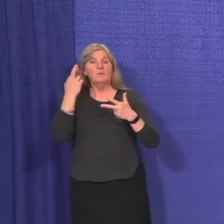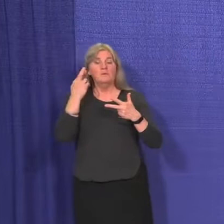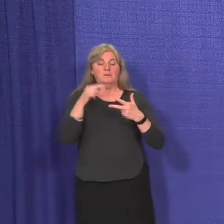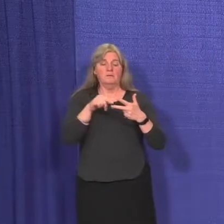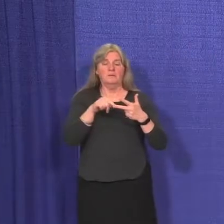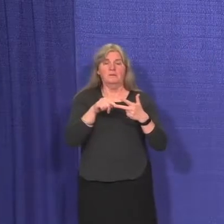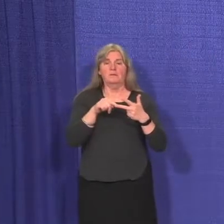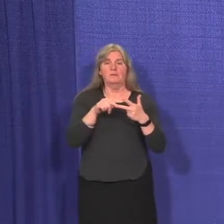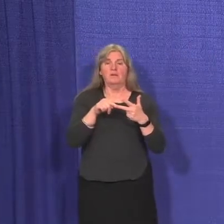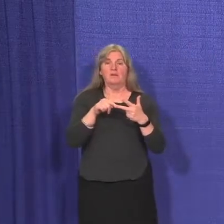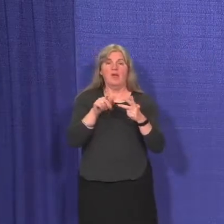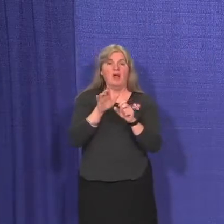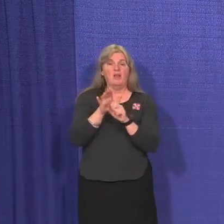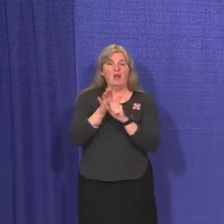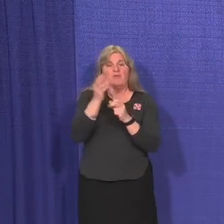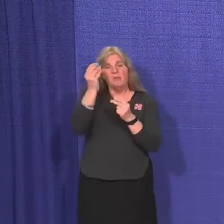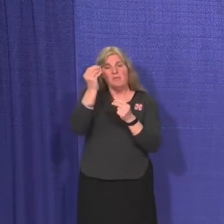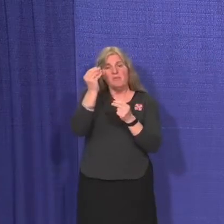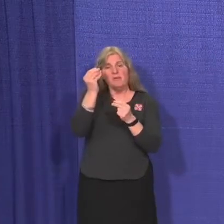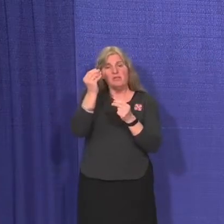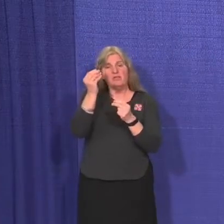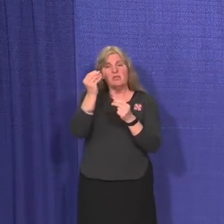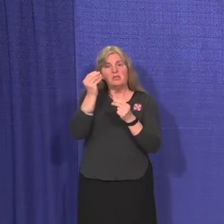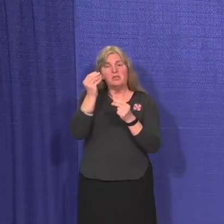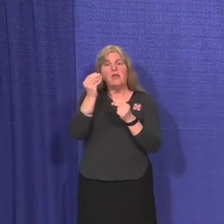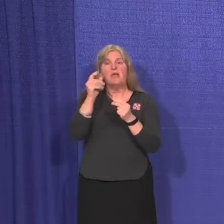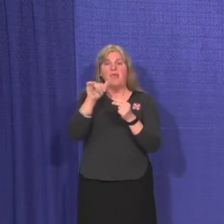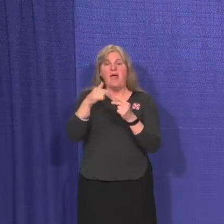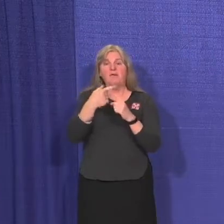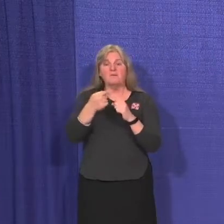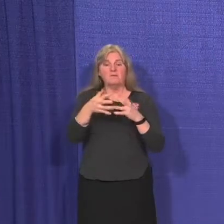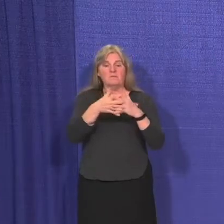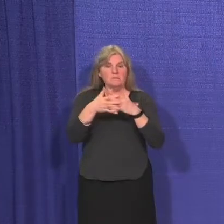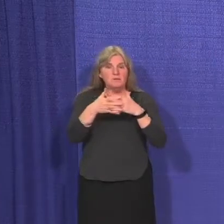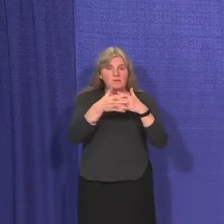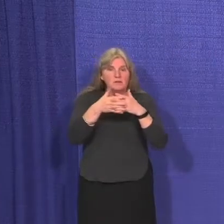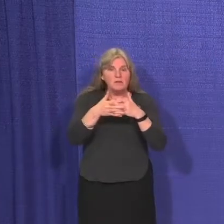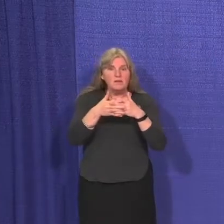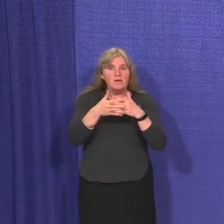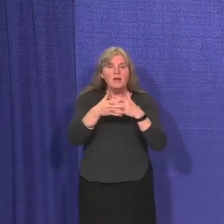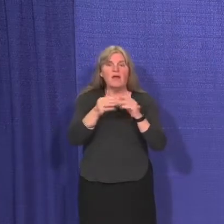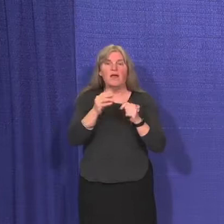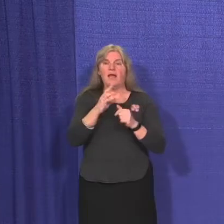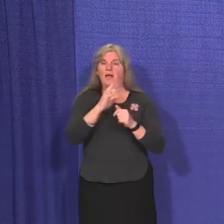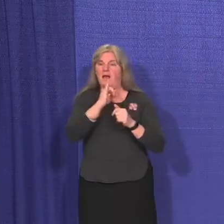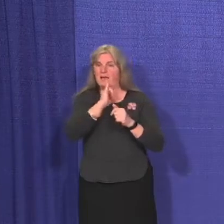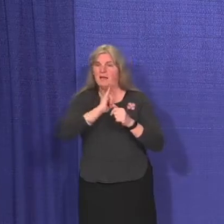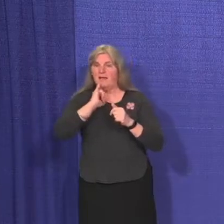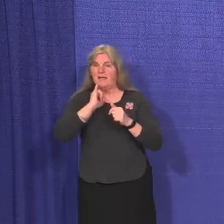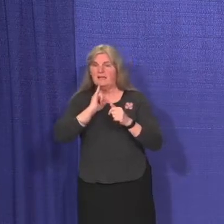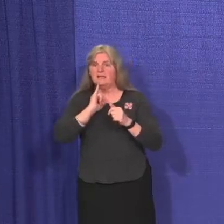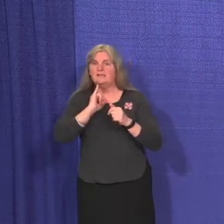asymptomatic infection.